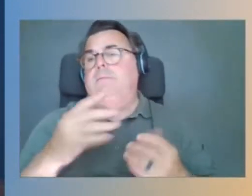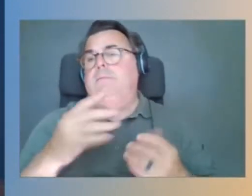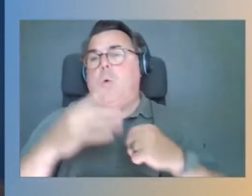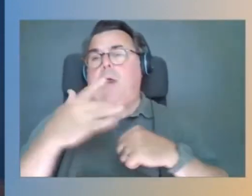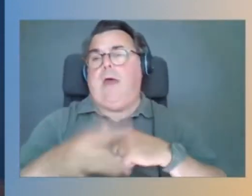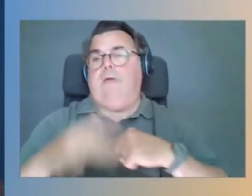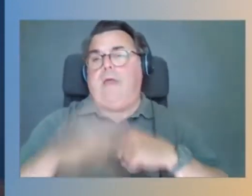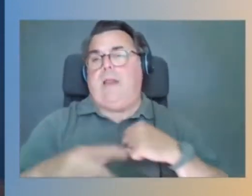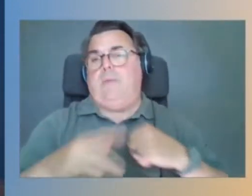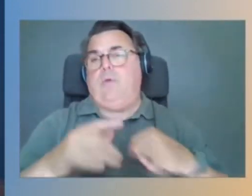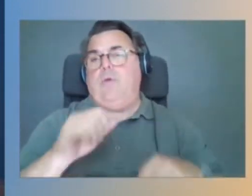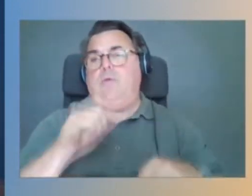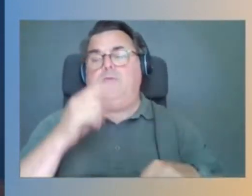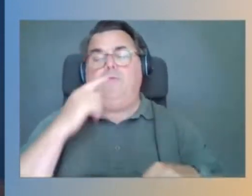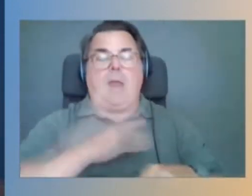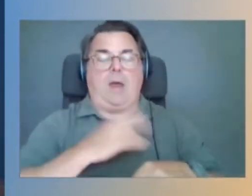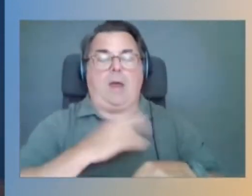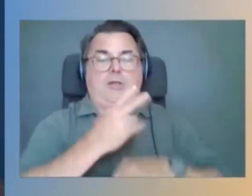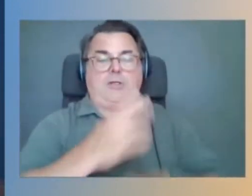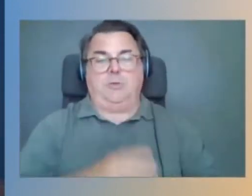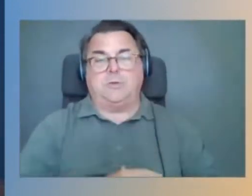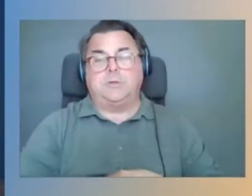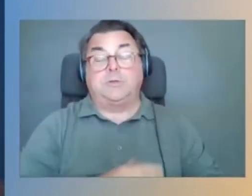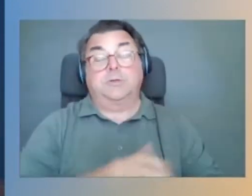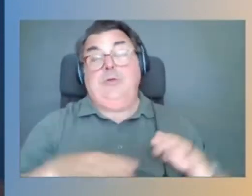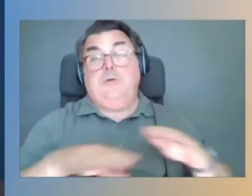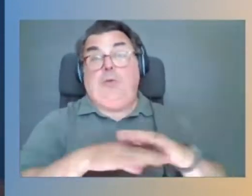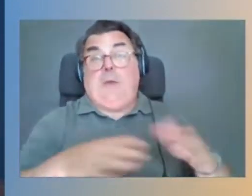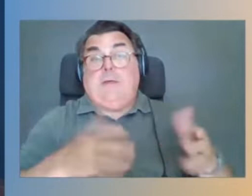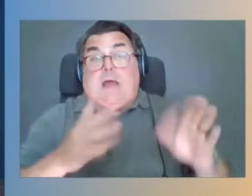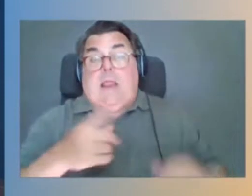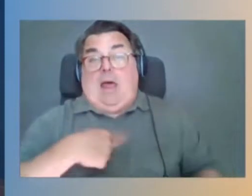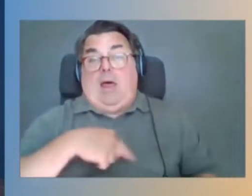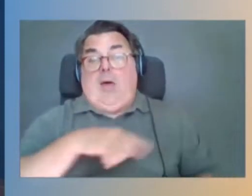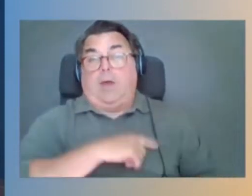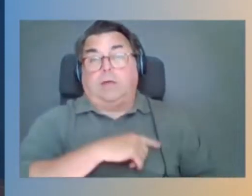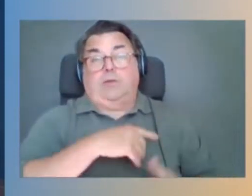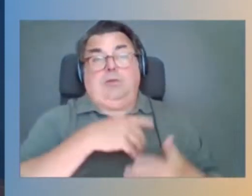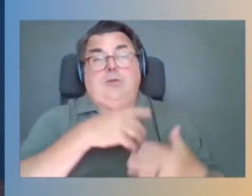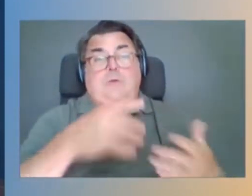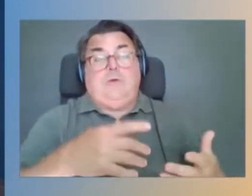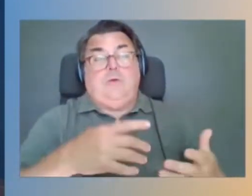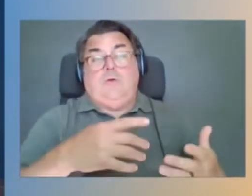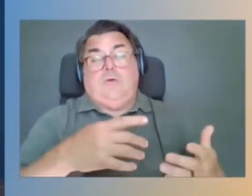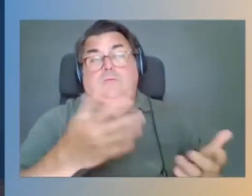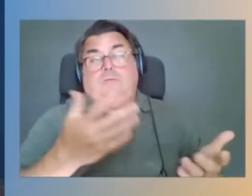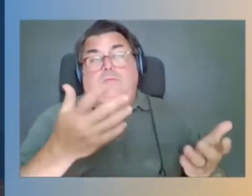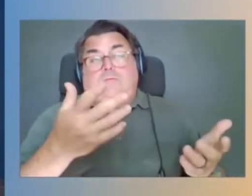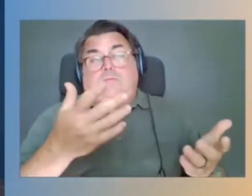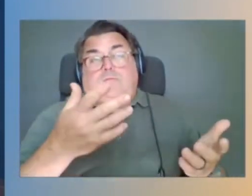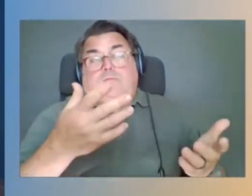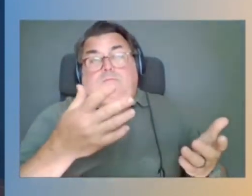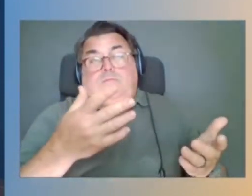So this basically, enabled us to practically direct all of the compute and memory resources